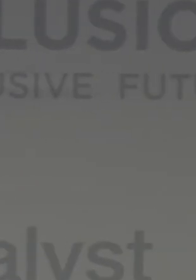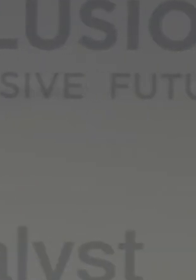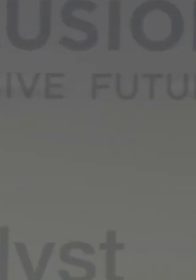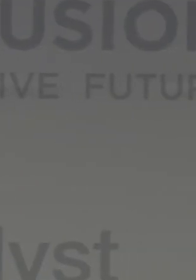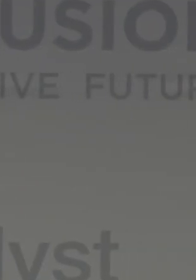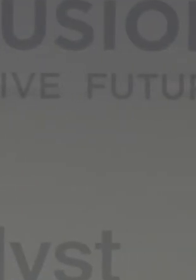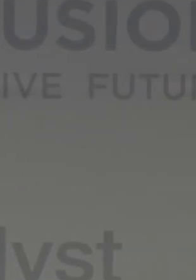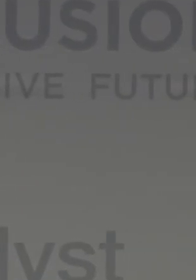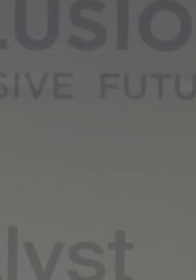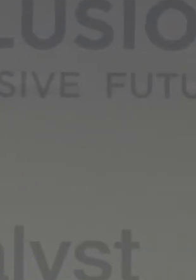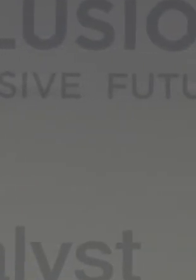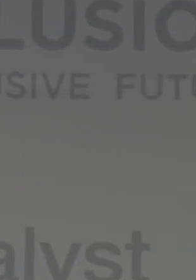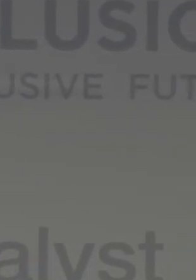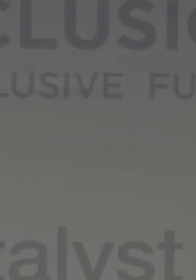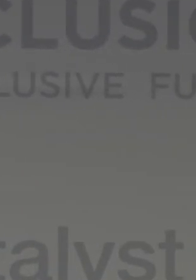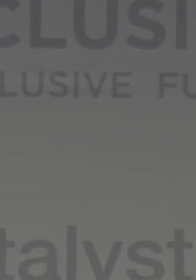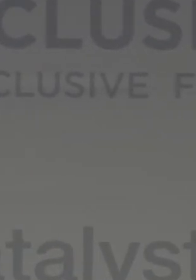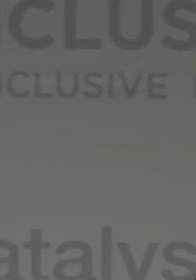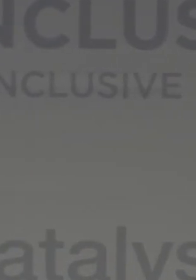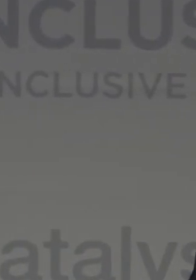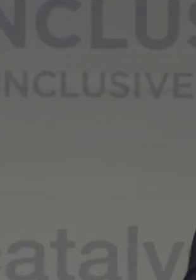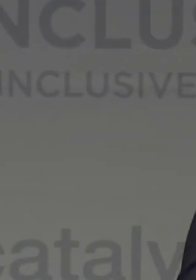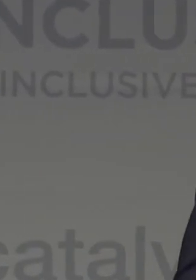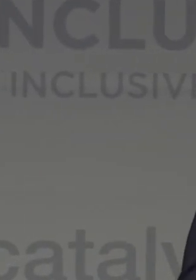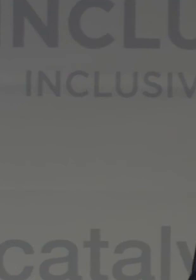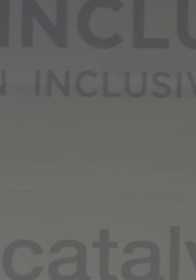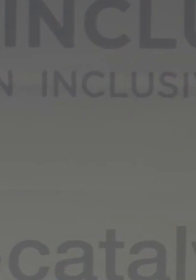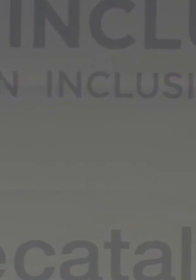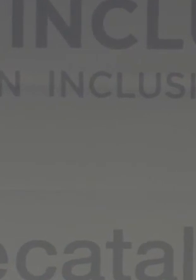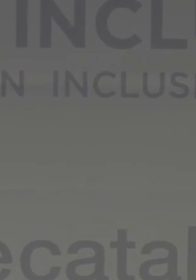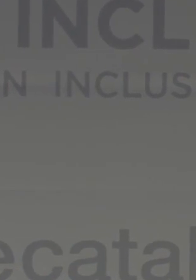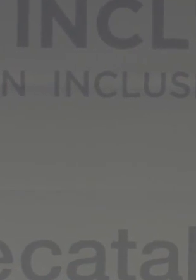there because when you design for disability you do design for everyone I